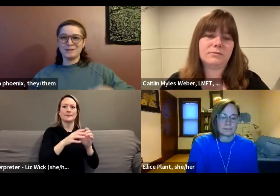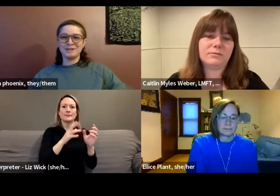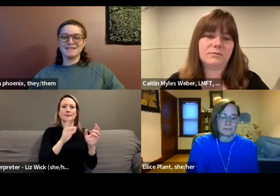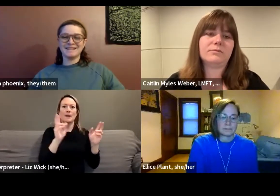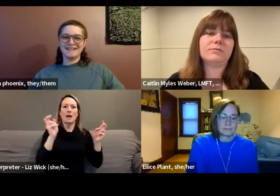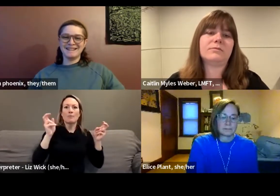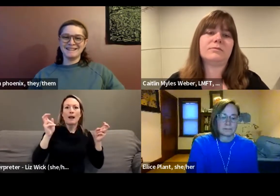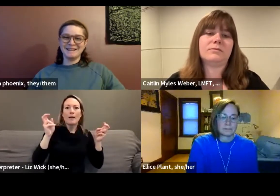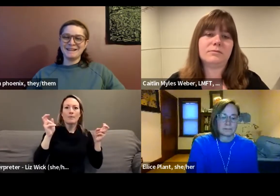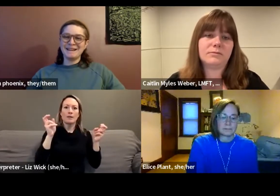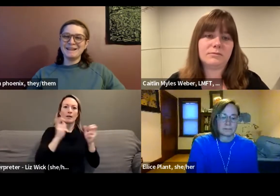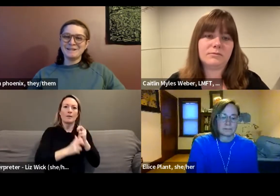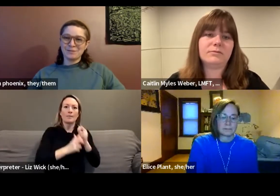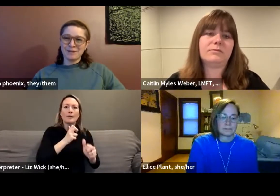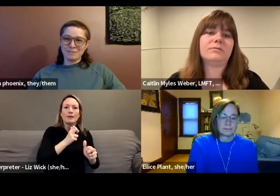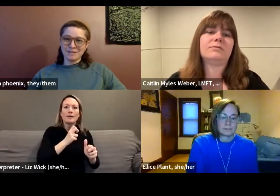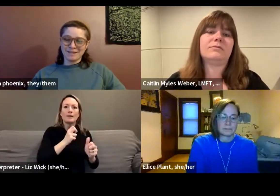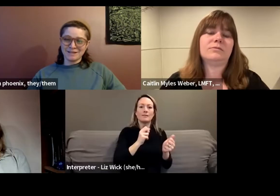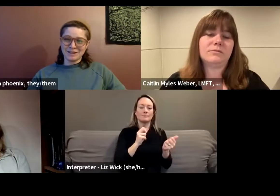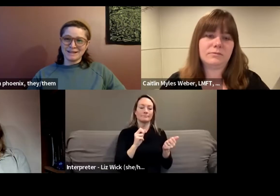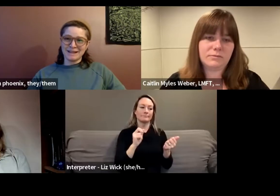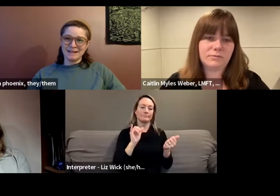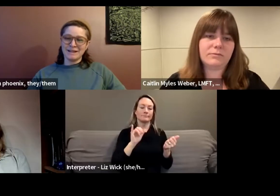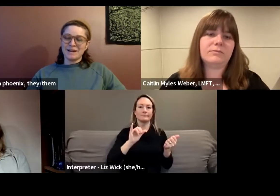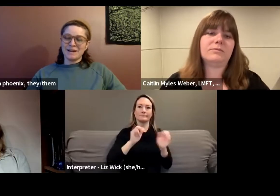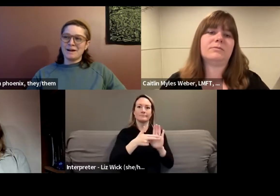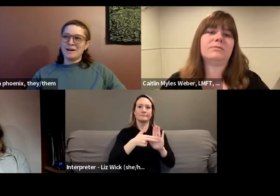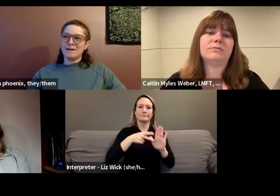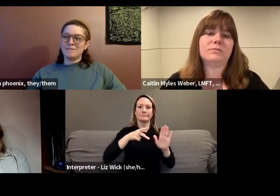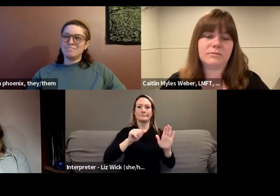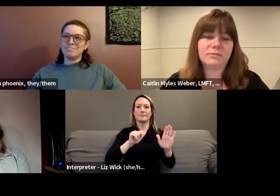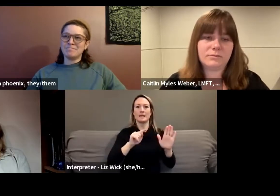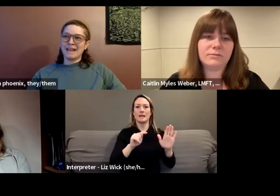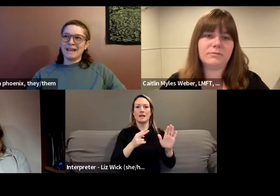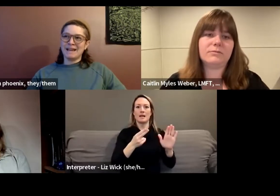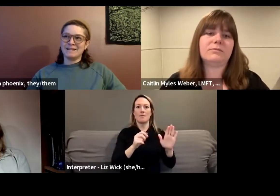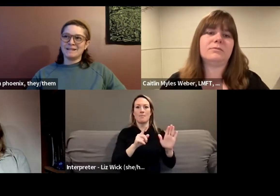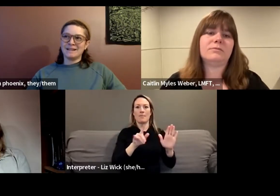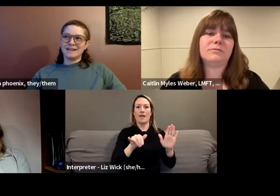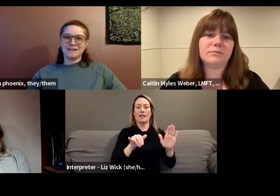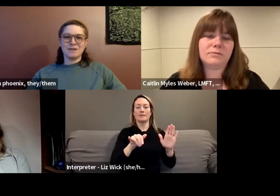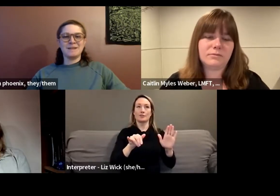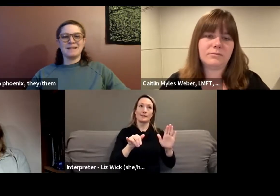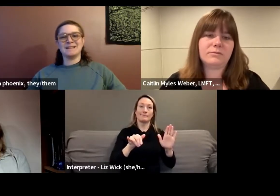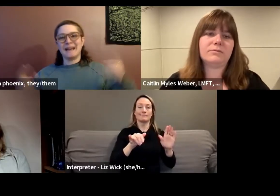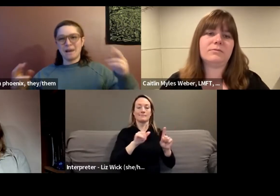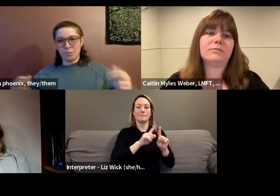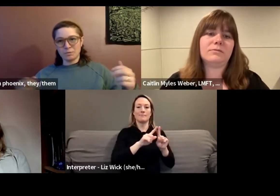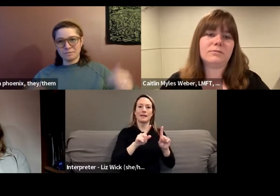which is, you know, quite pathologizing and is coming into help.